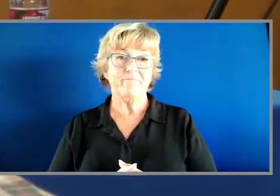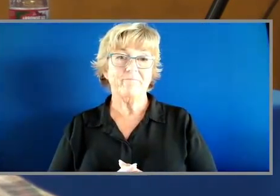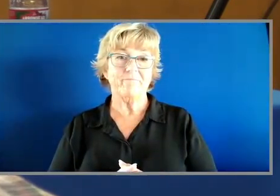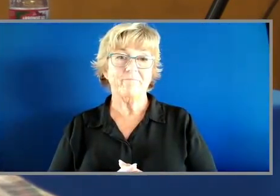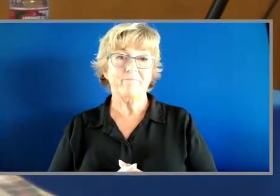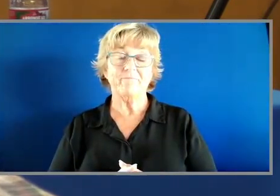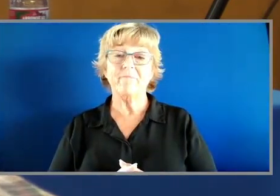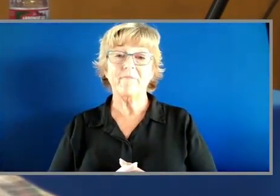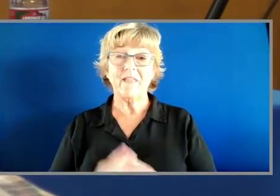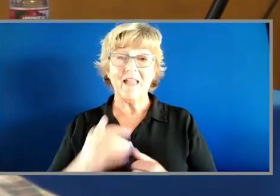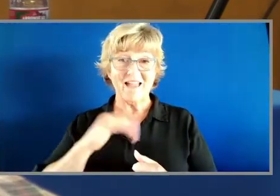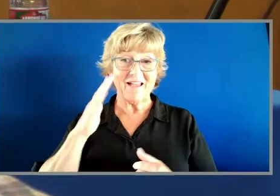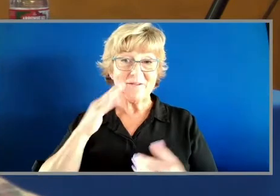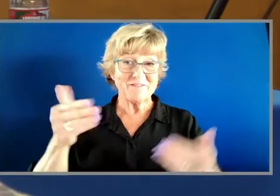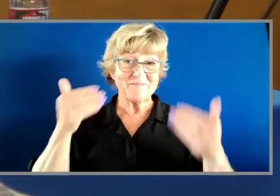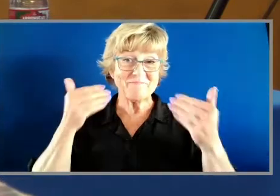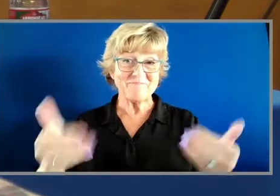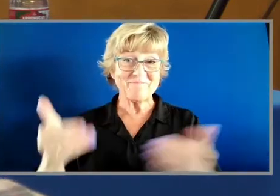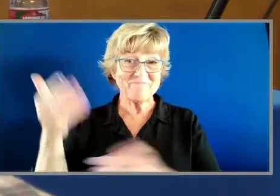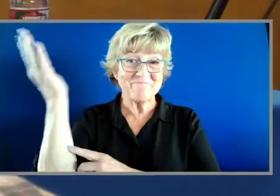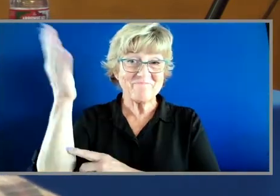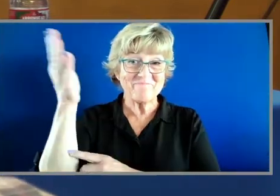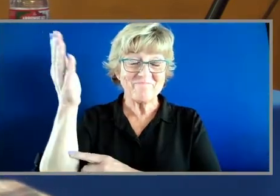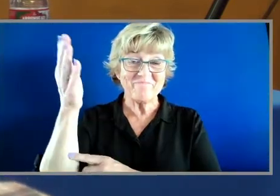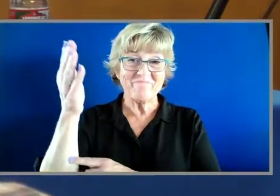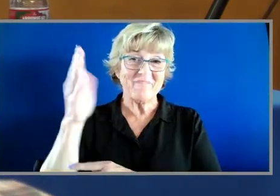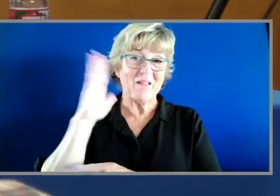Studio: make a quick presentation here, hopefully, no more than 15 minutes and.